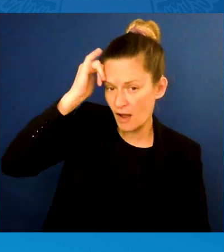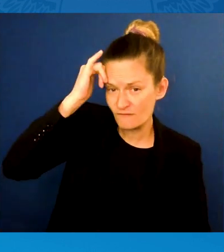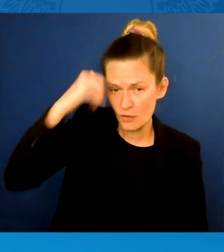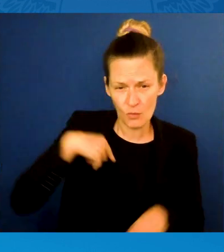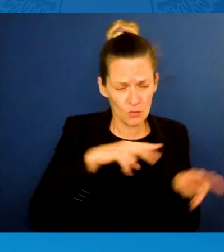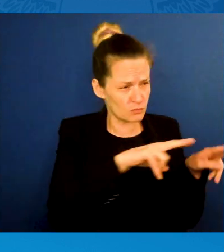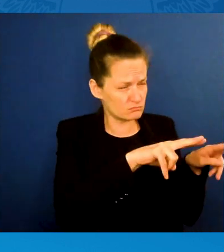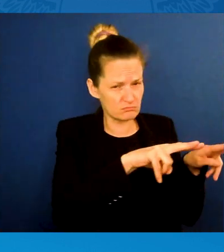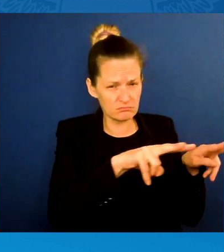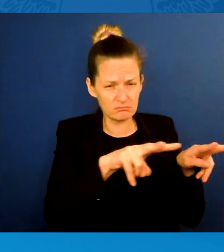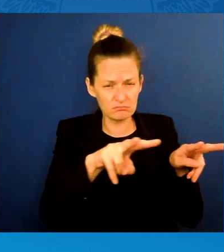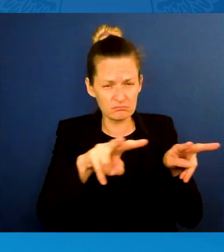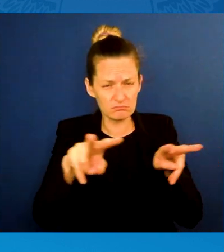and their teachers in Uvalde.